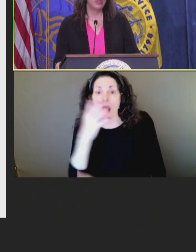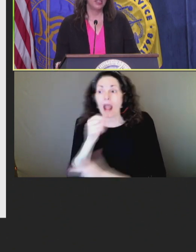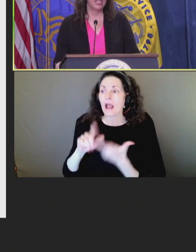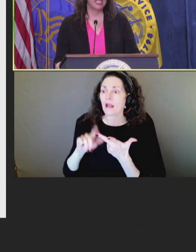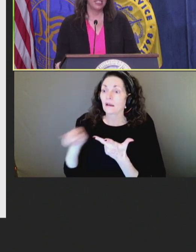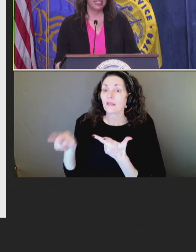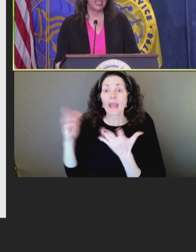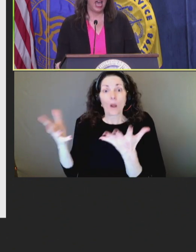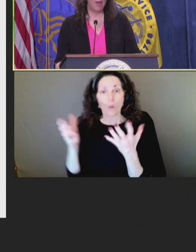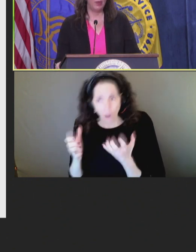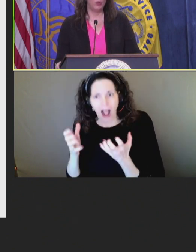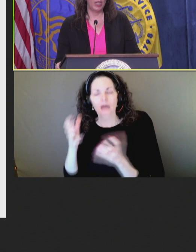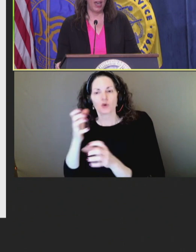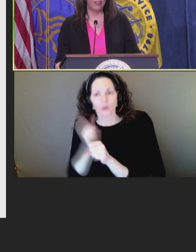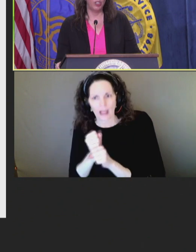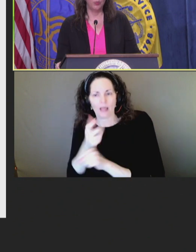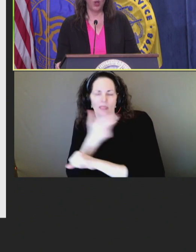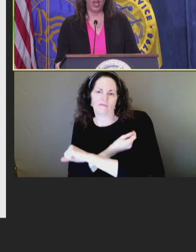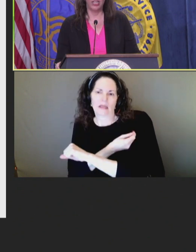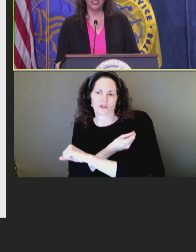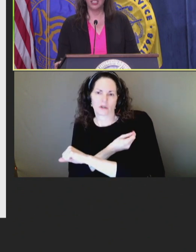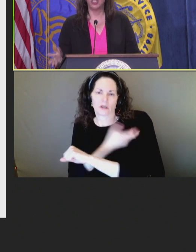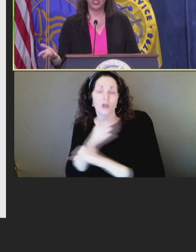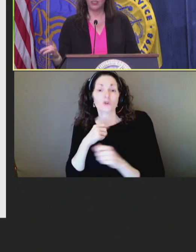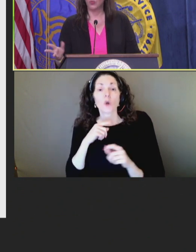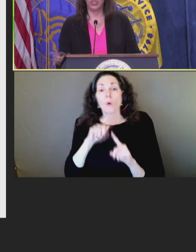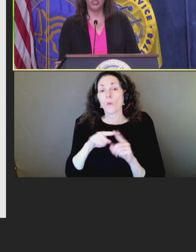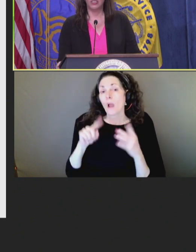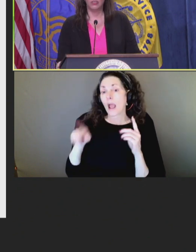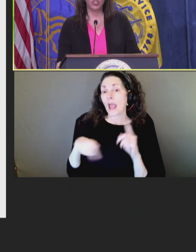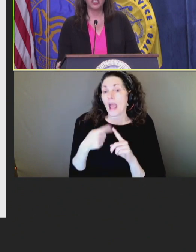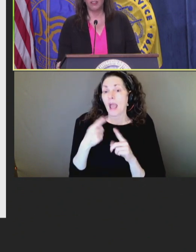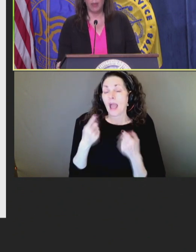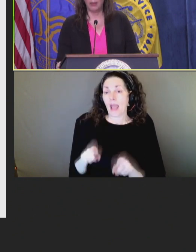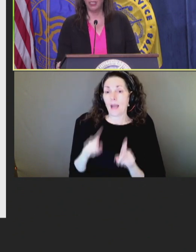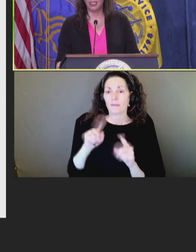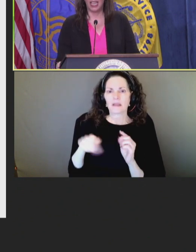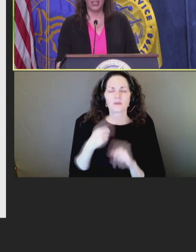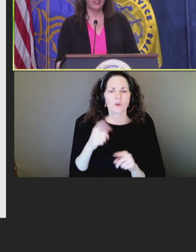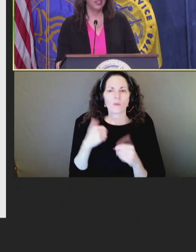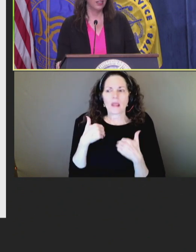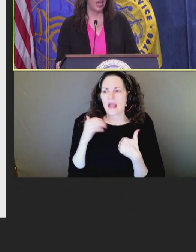the things that need to happen when we have a new product, such as with nirsevimab, let's say, that